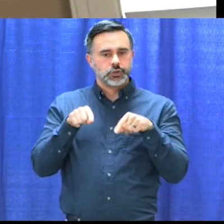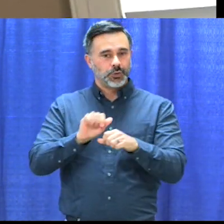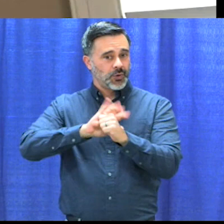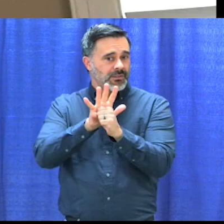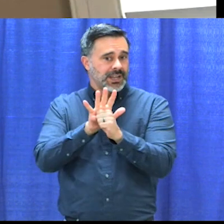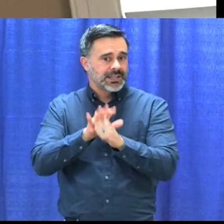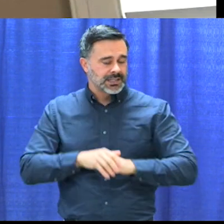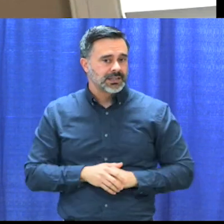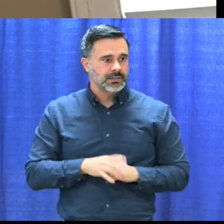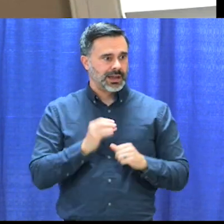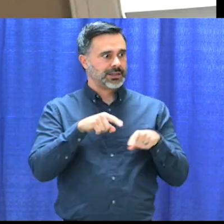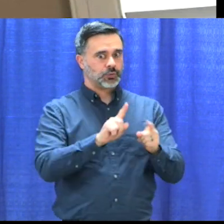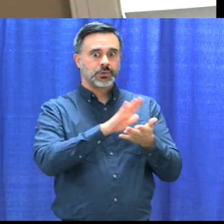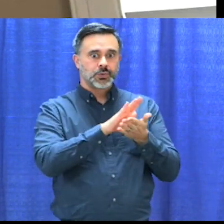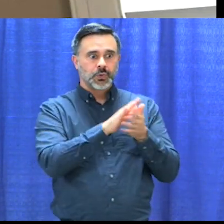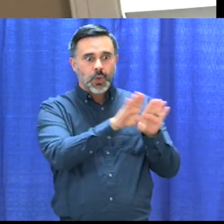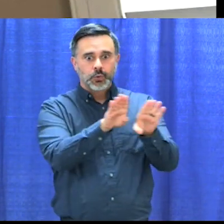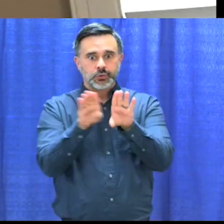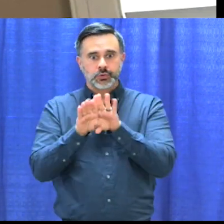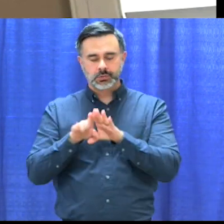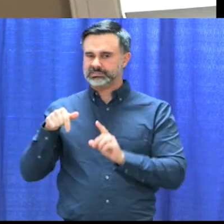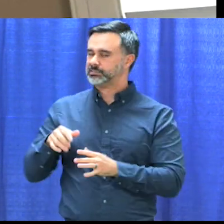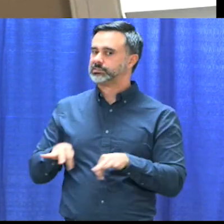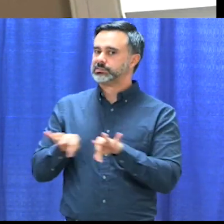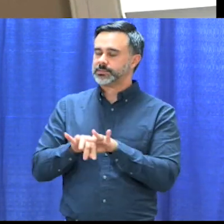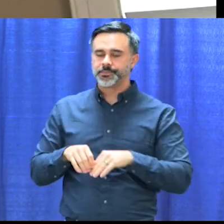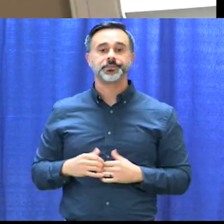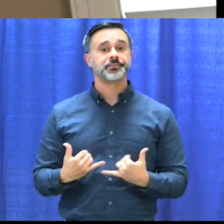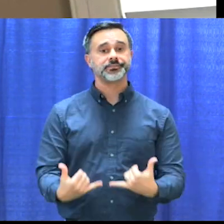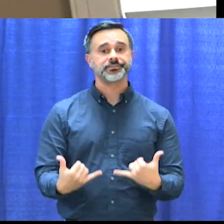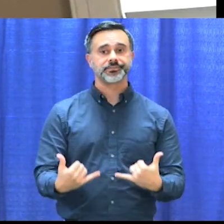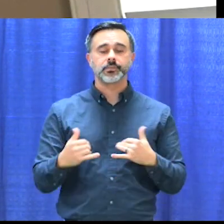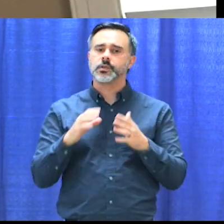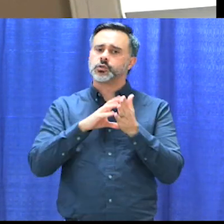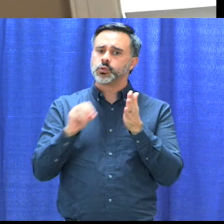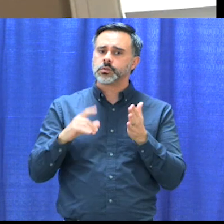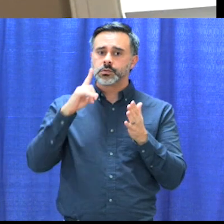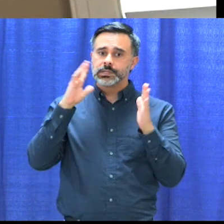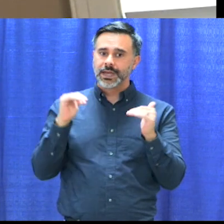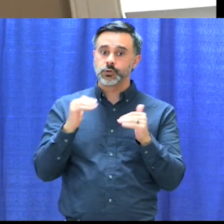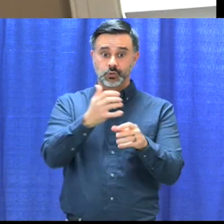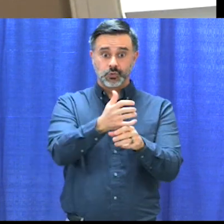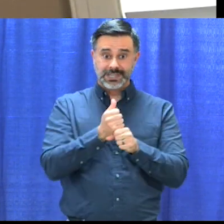19 and school closures. It is critical in these times when students are expected to receive their education through